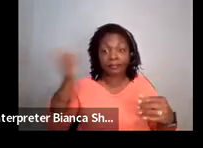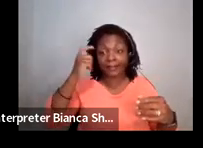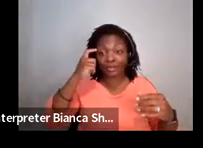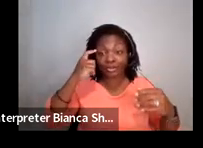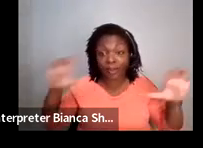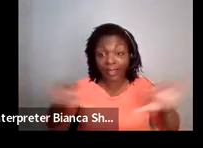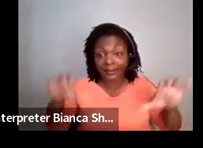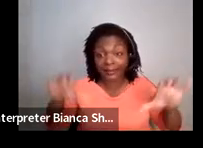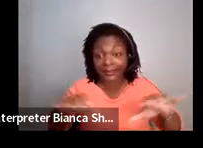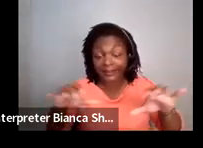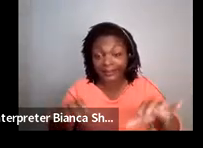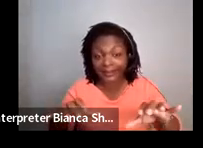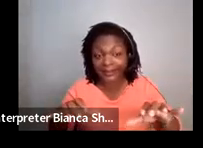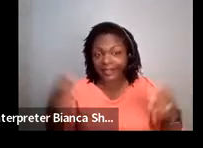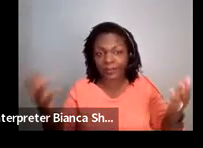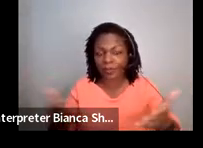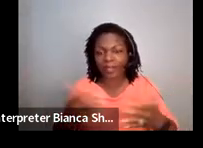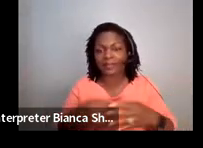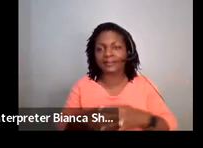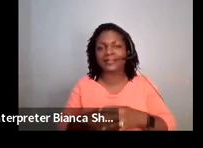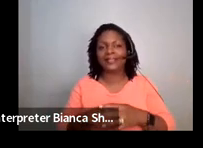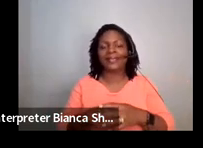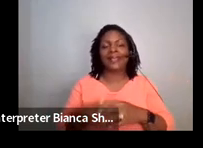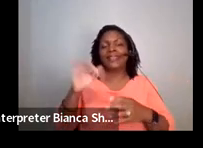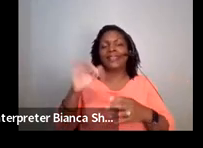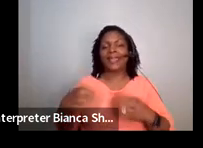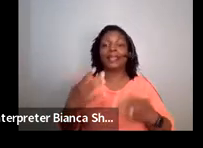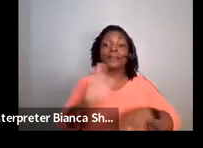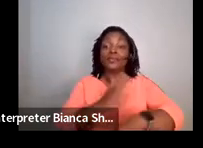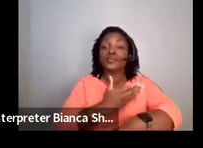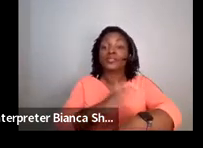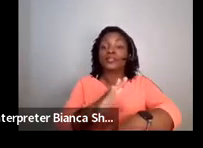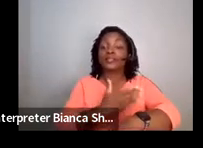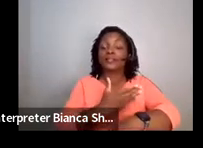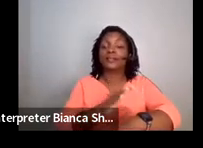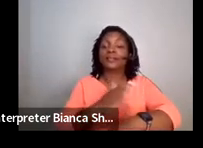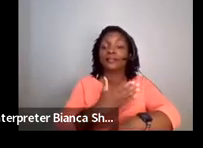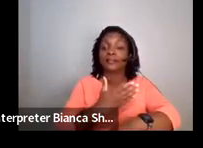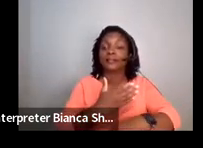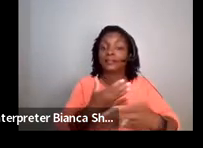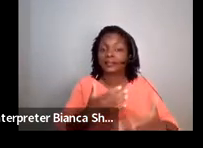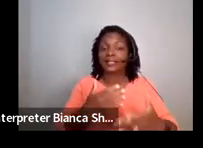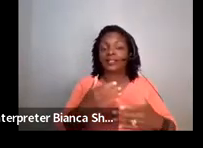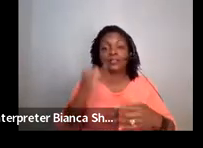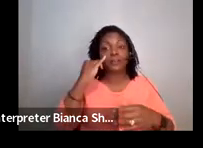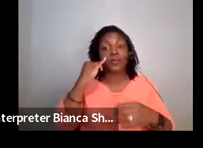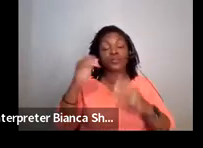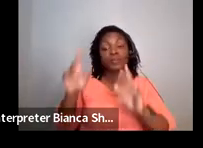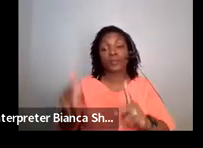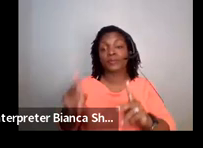Music is a key to engaging a brain who is very advanced in Alzheimer's music is a key.